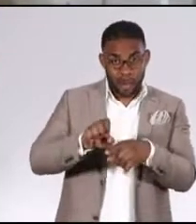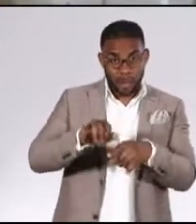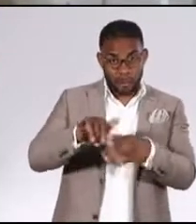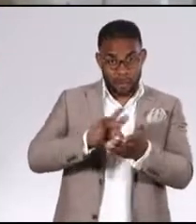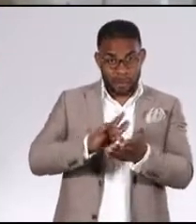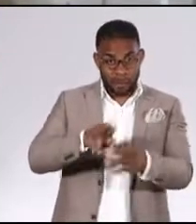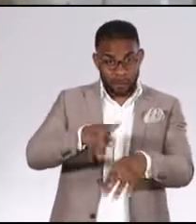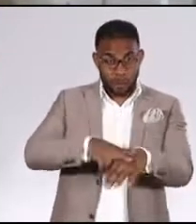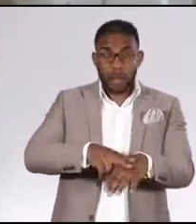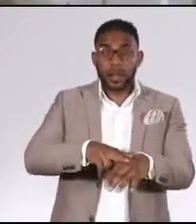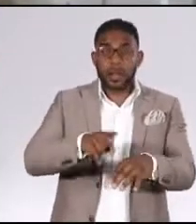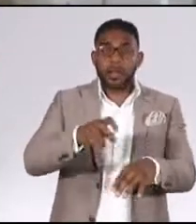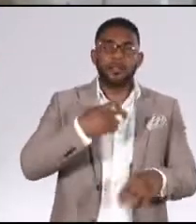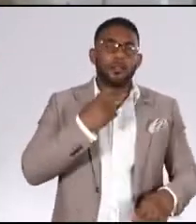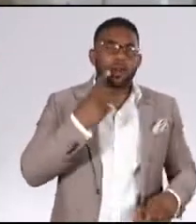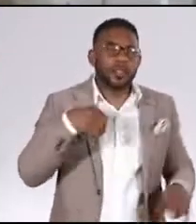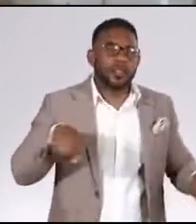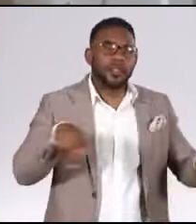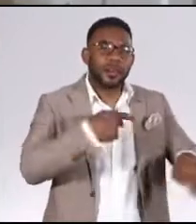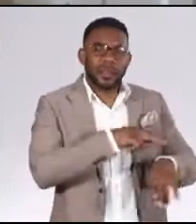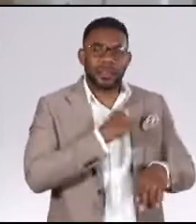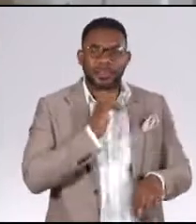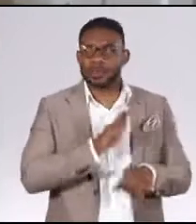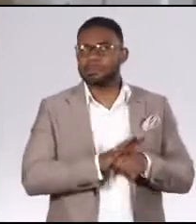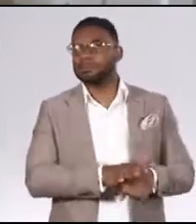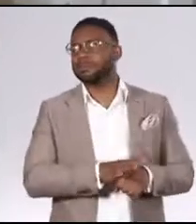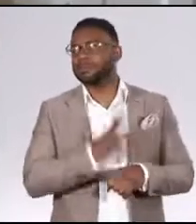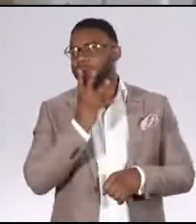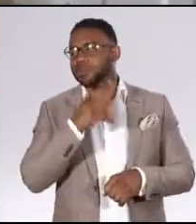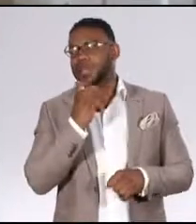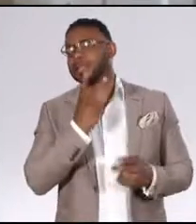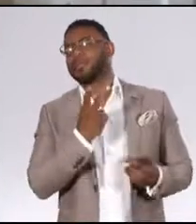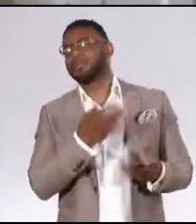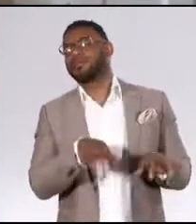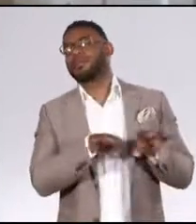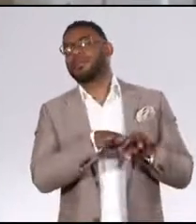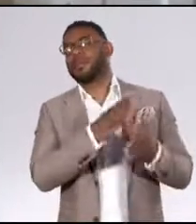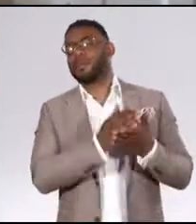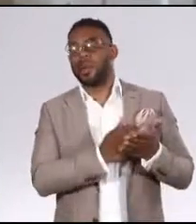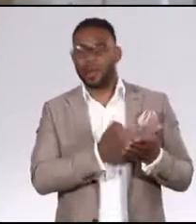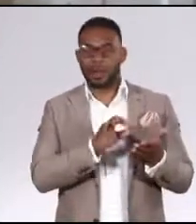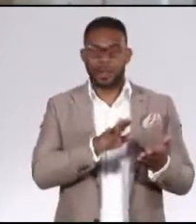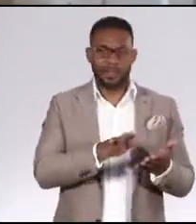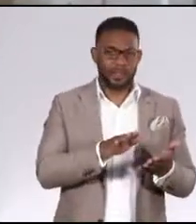the The voice of the patient was really not seen as a critical element of the provision of care.